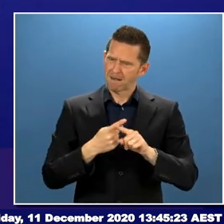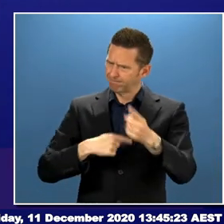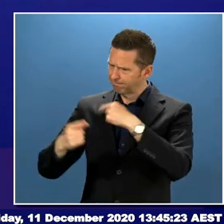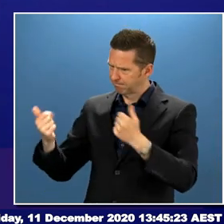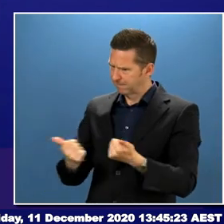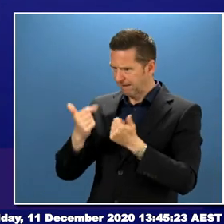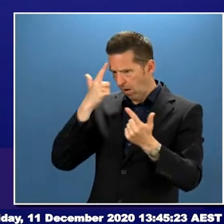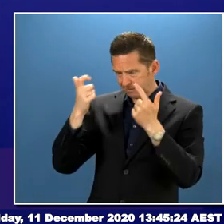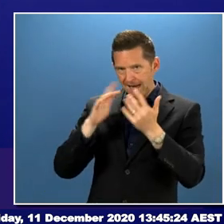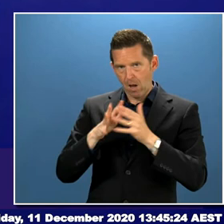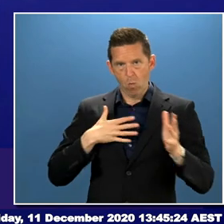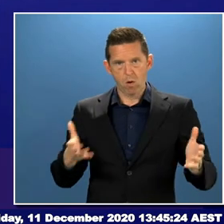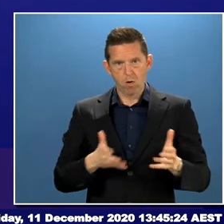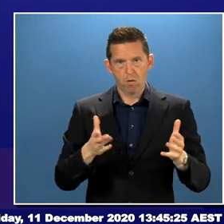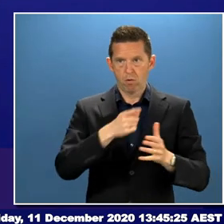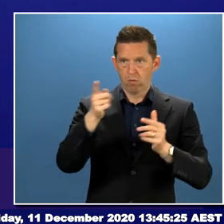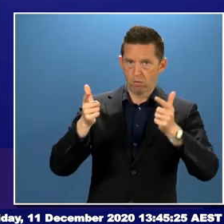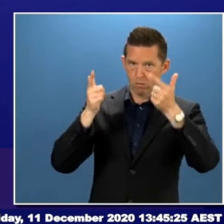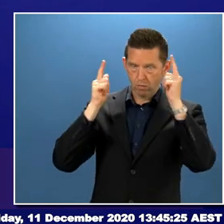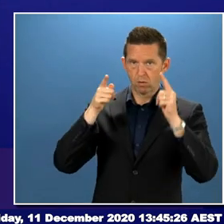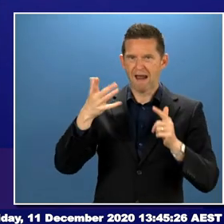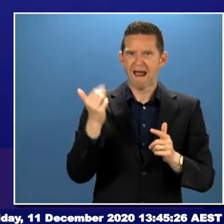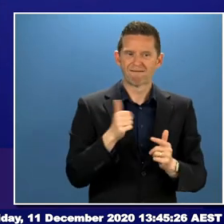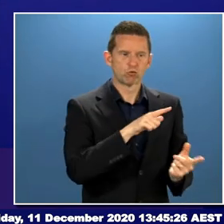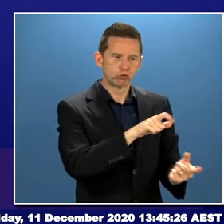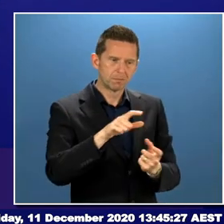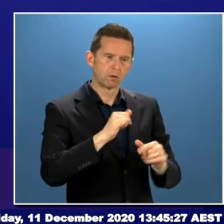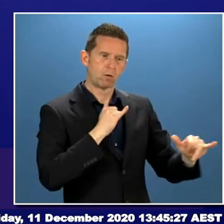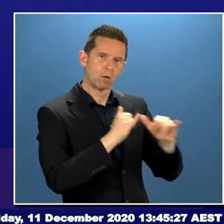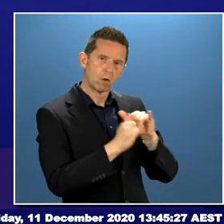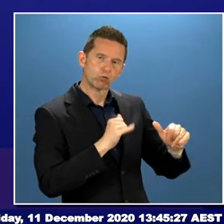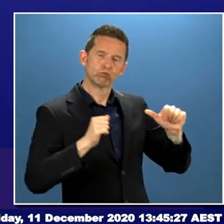better how to adapt their recruitment, training and workplace practices to